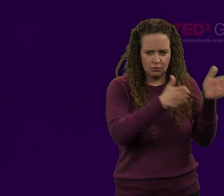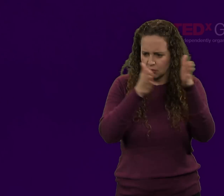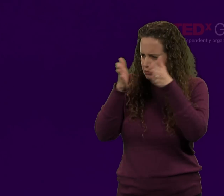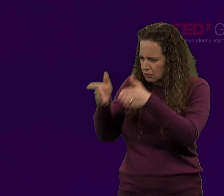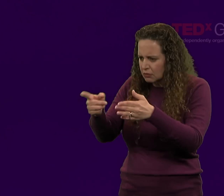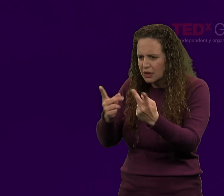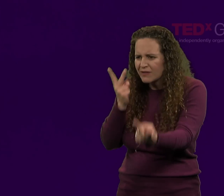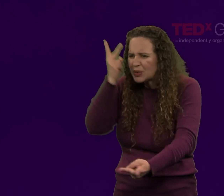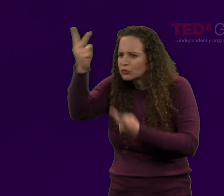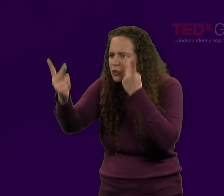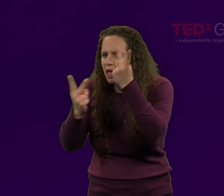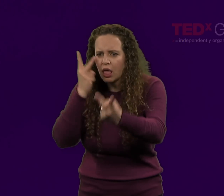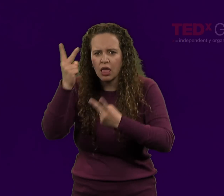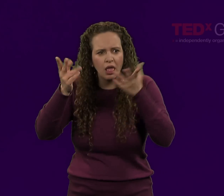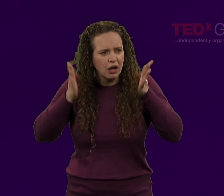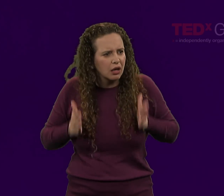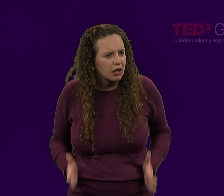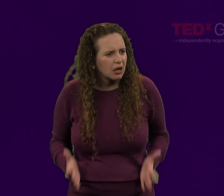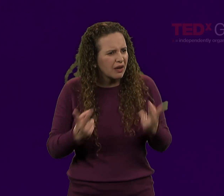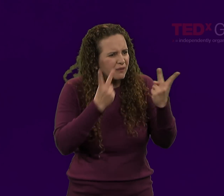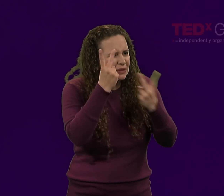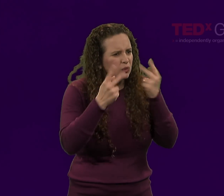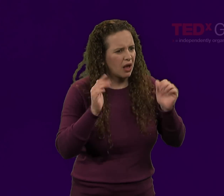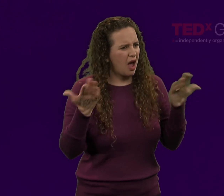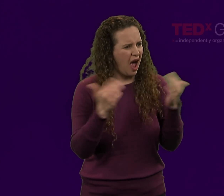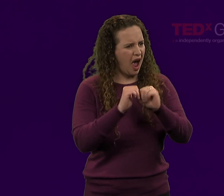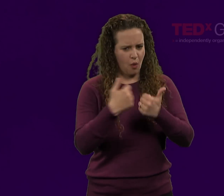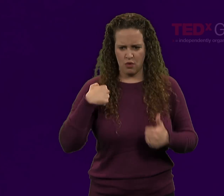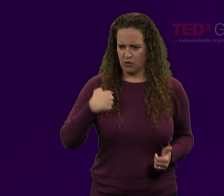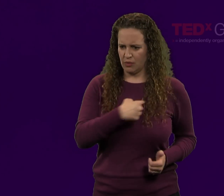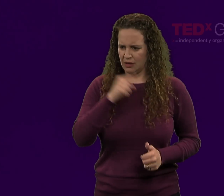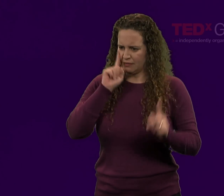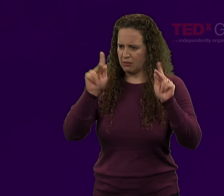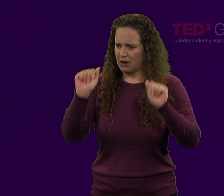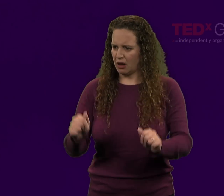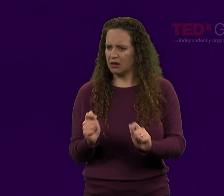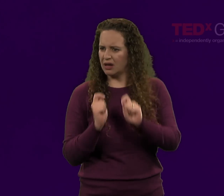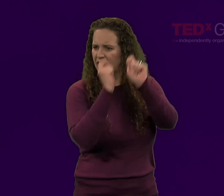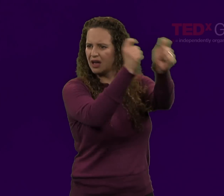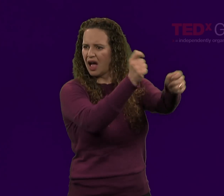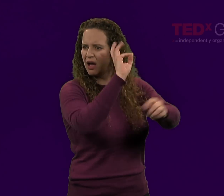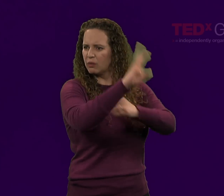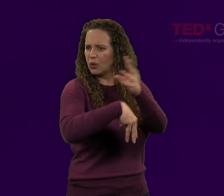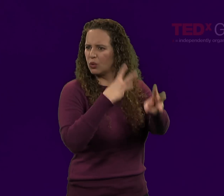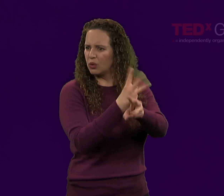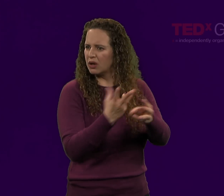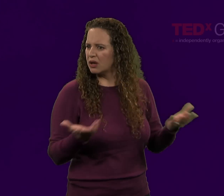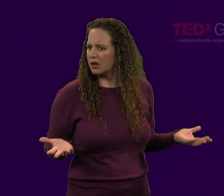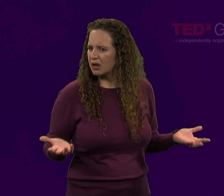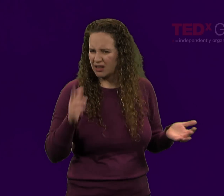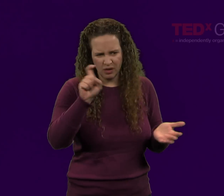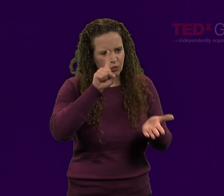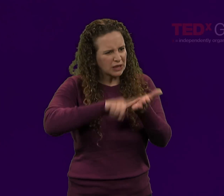but looking at how we, as deaf people, as visual individuals, can contribute to the understanding of the visual nature of who we are